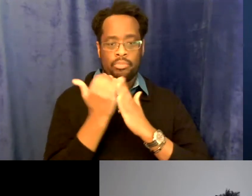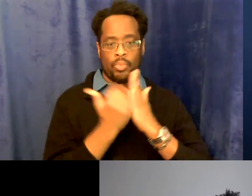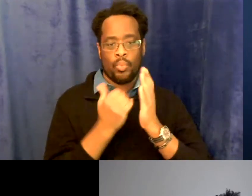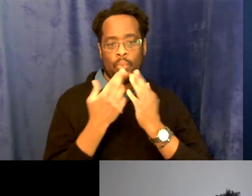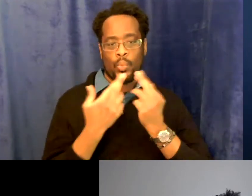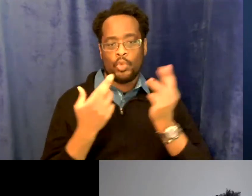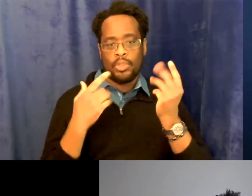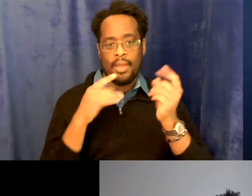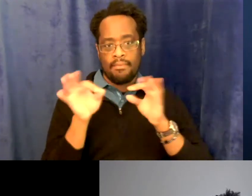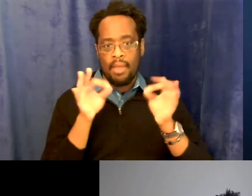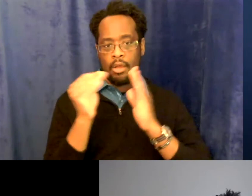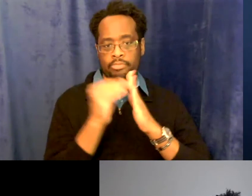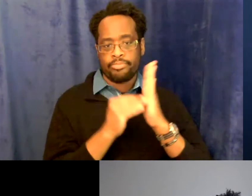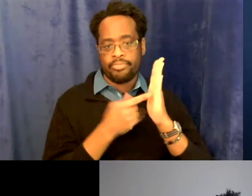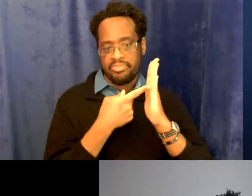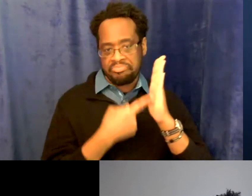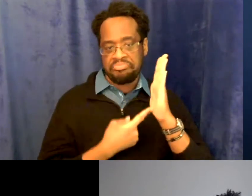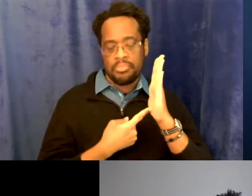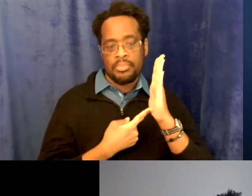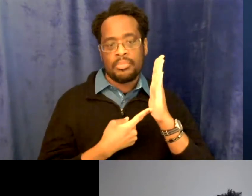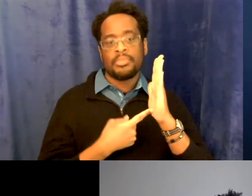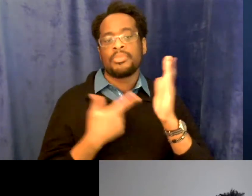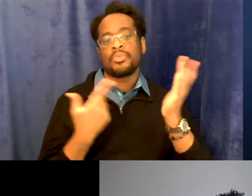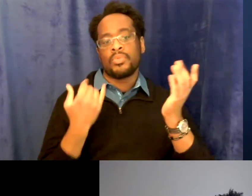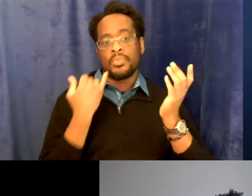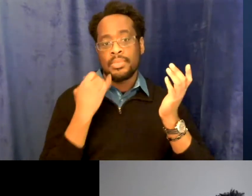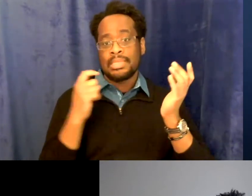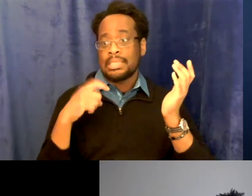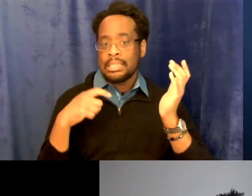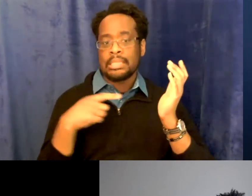um and again on my page we have some more resources that really expands upon that